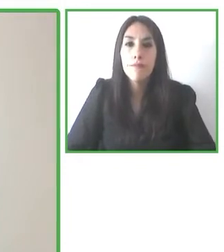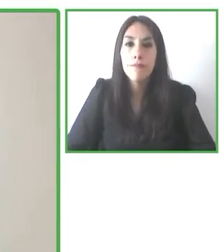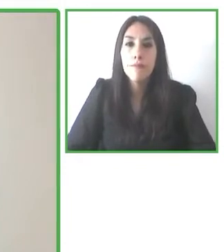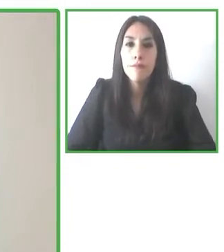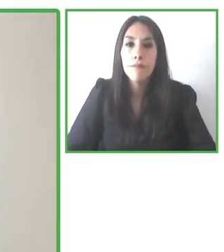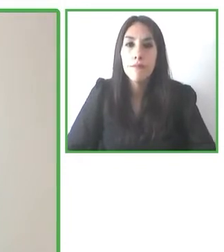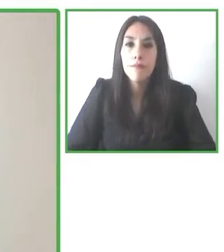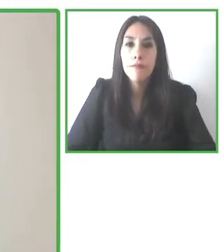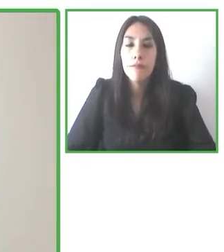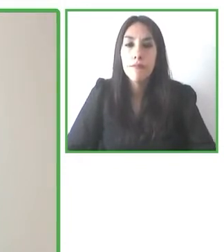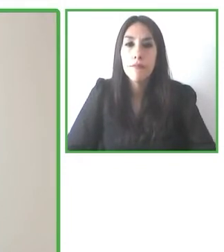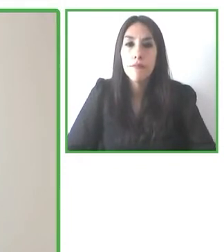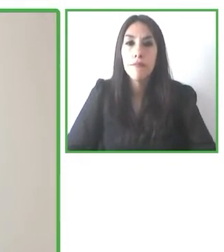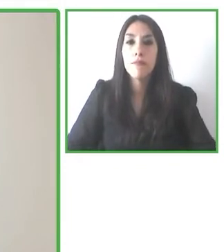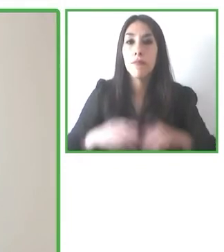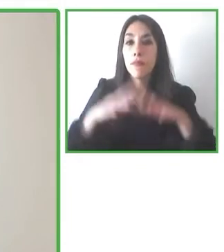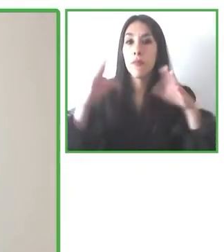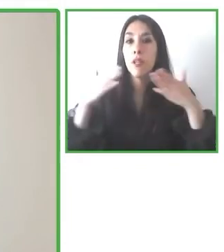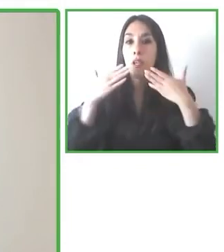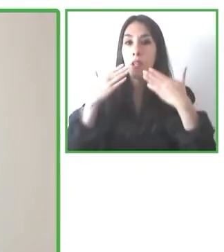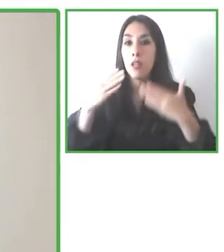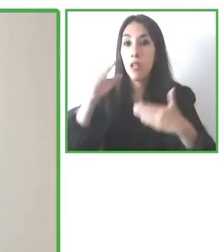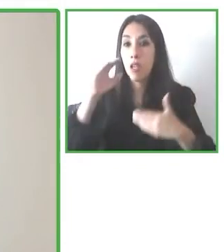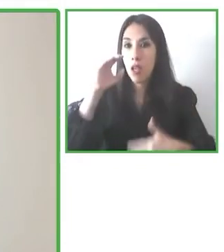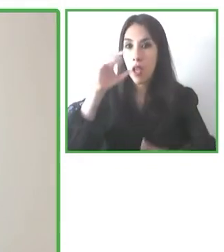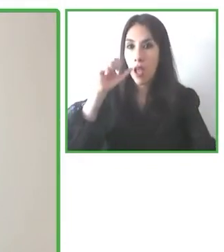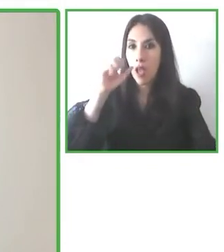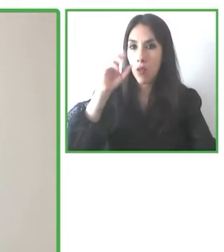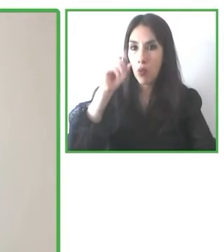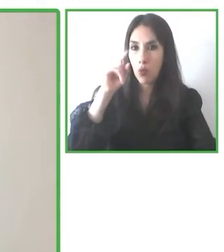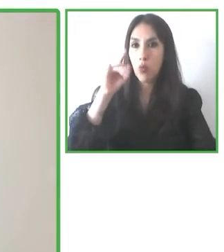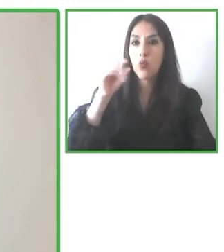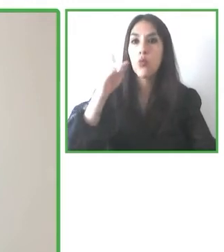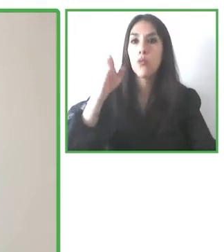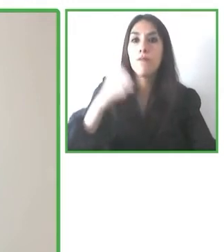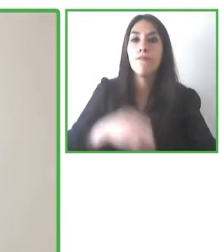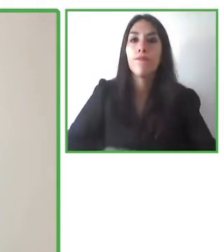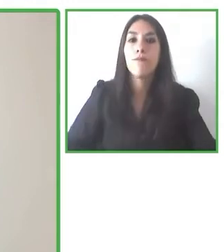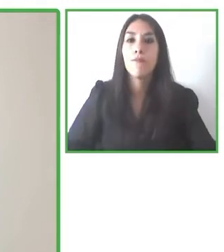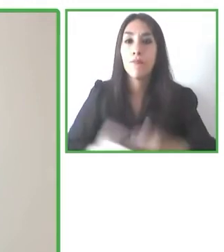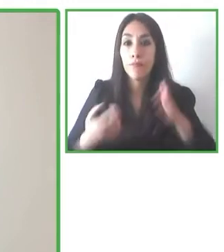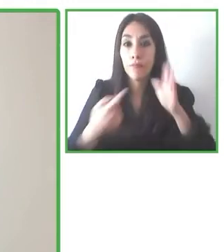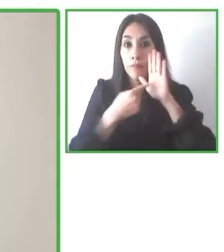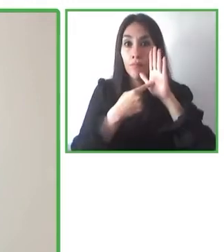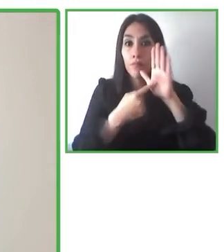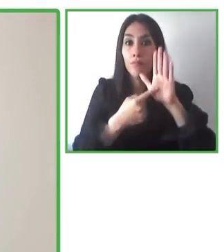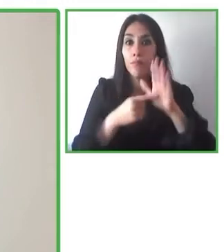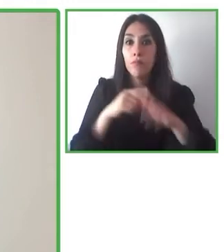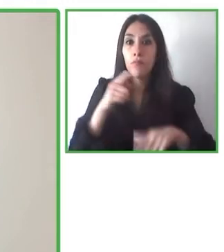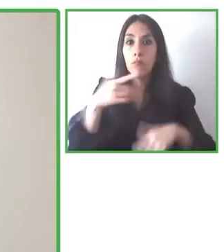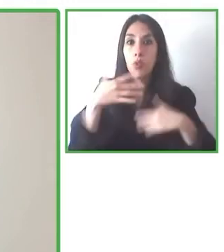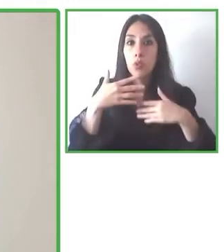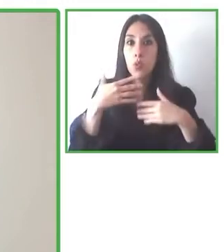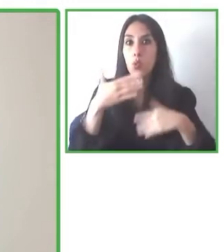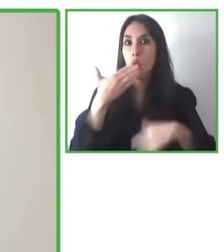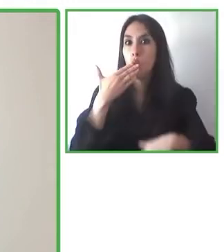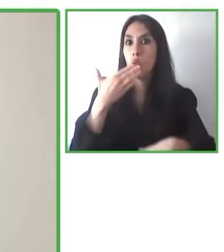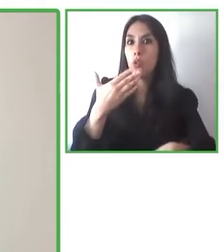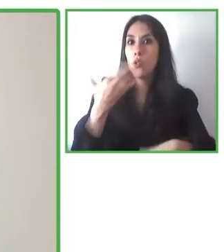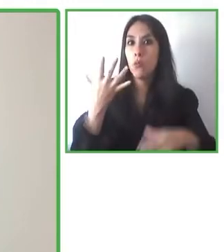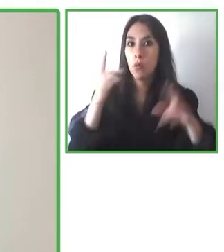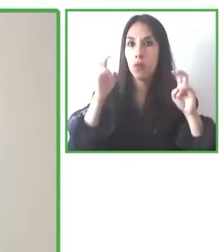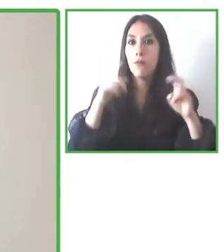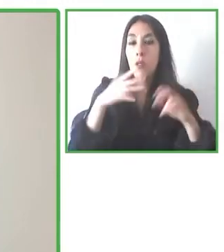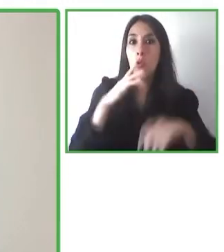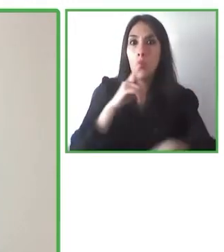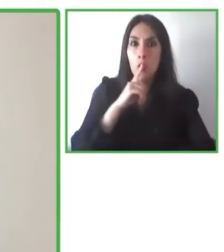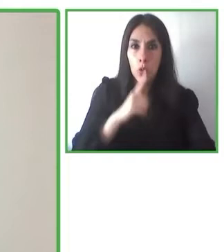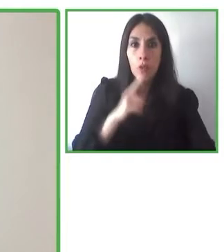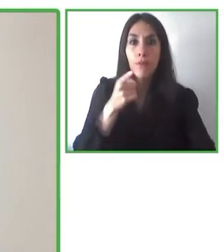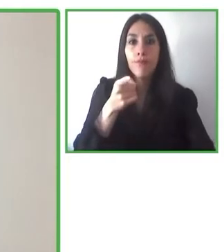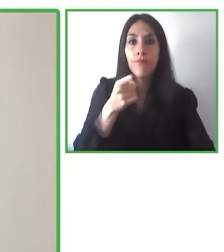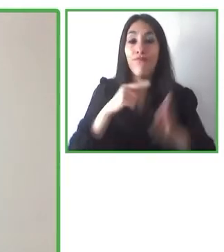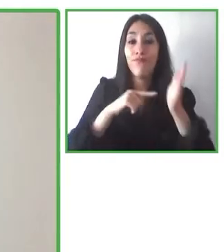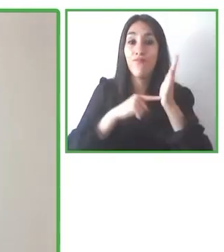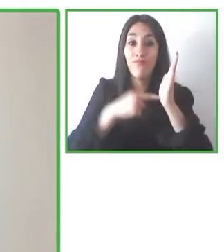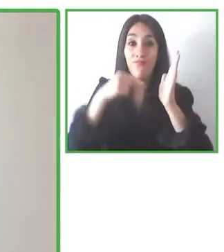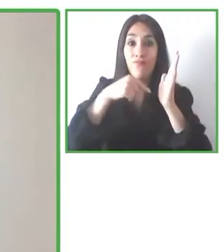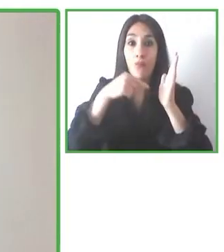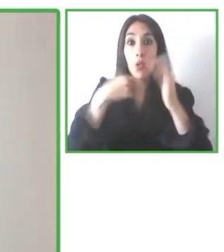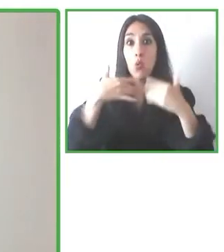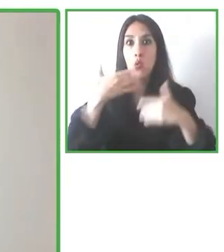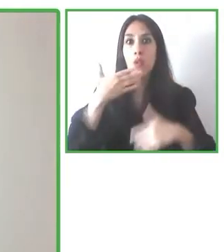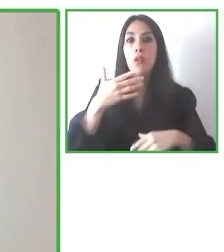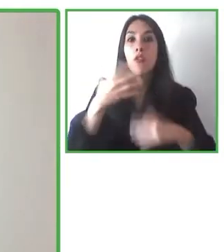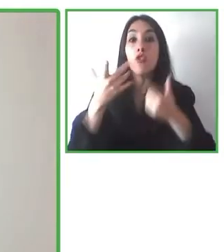Thank you, Claudiu, what a fantastic presentation and it's a technology a solution that really